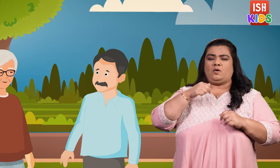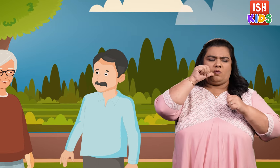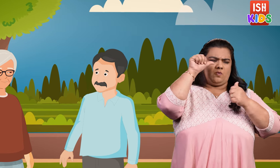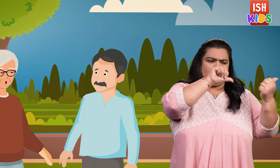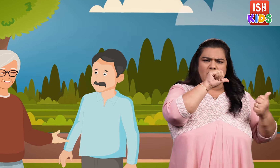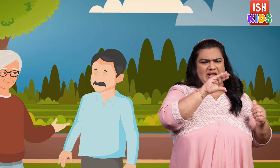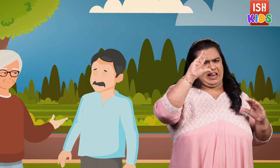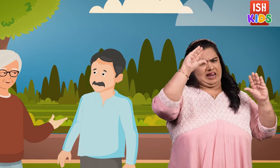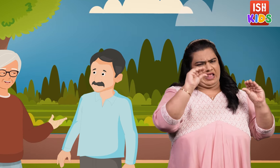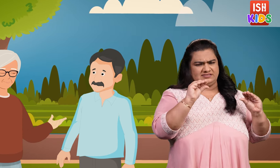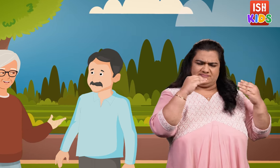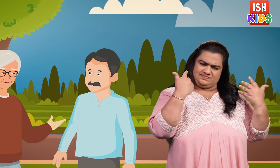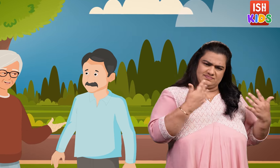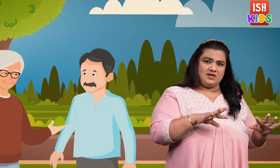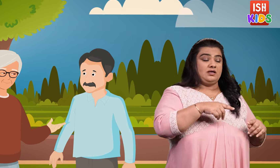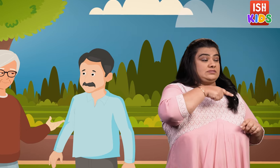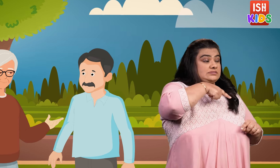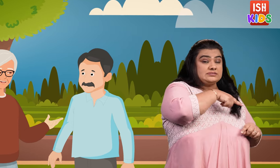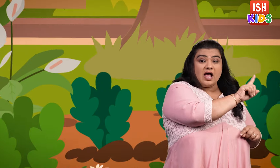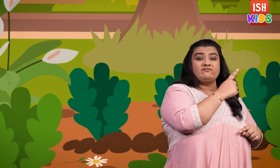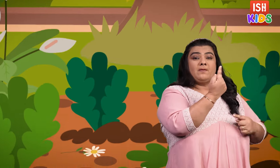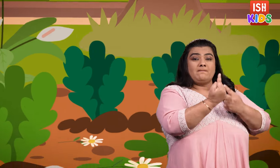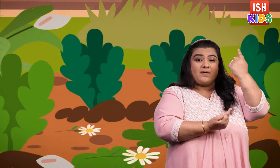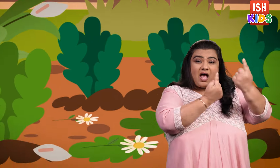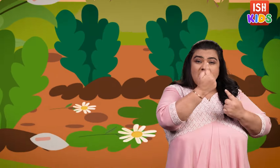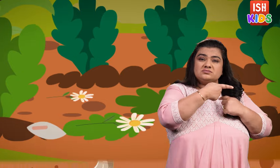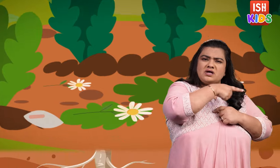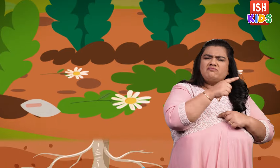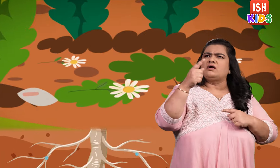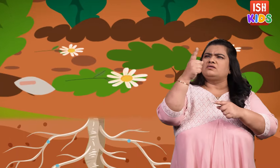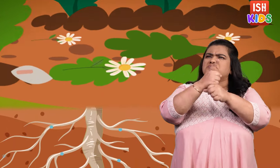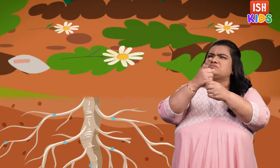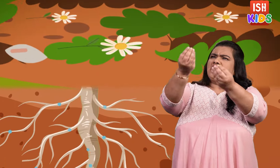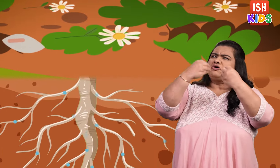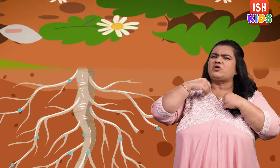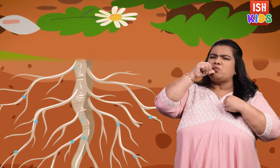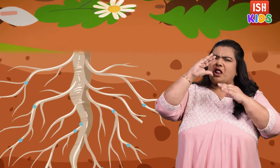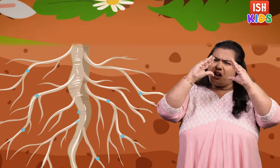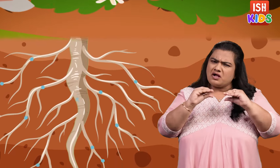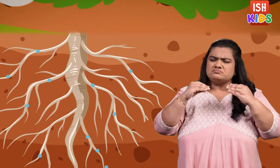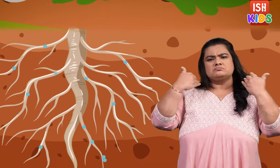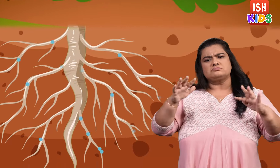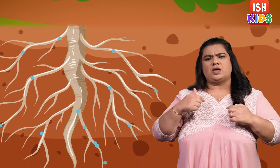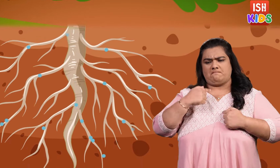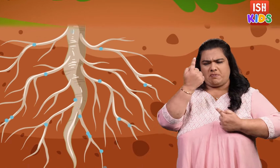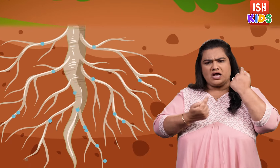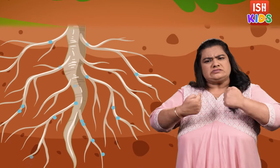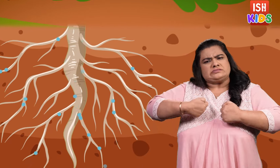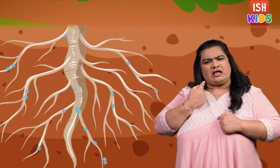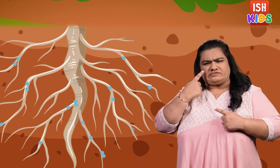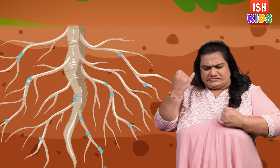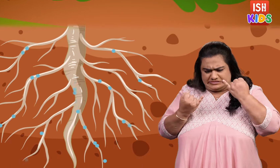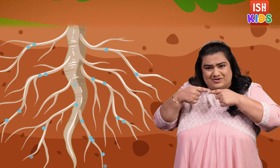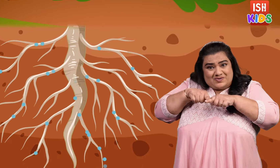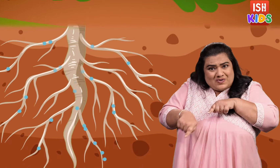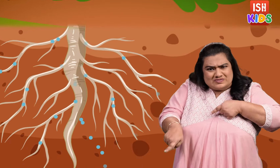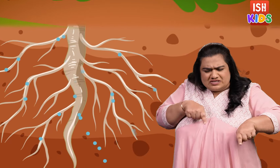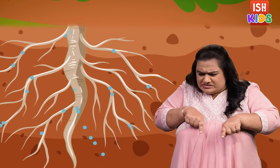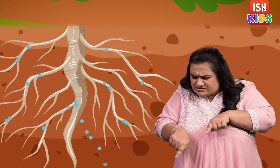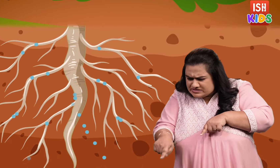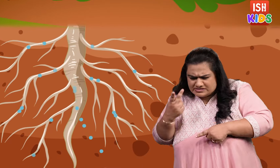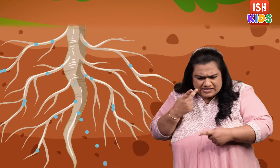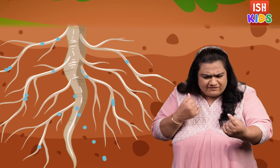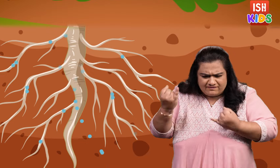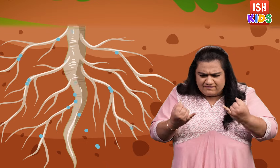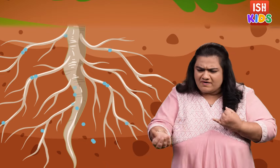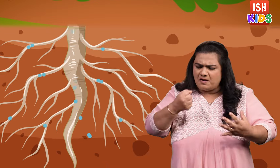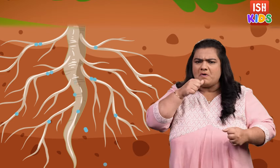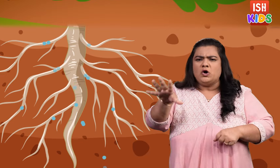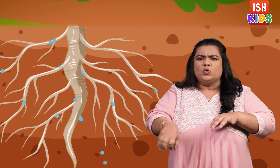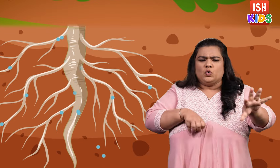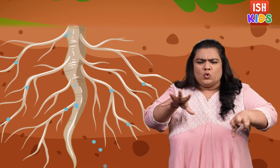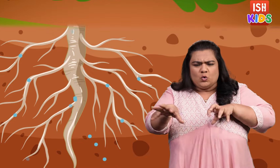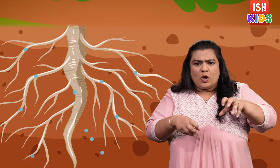"When I gave them less water, they were forced to stretch their roots deeper into the earth in search of water.